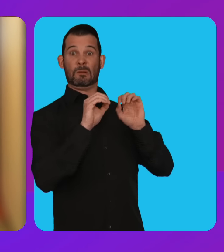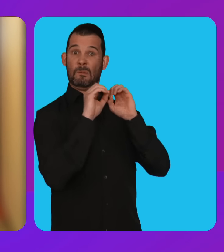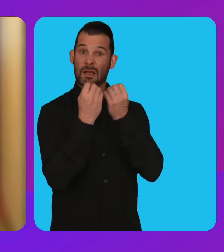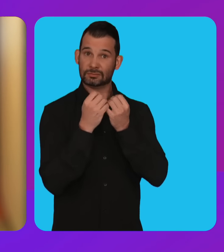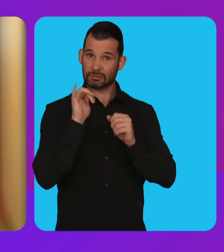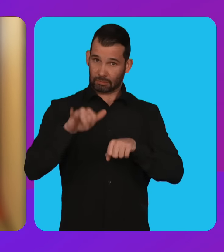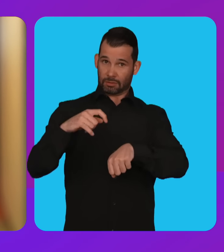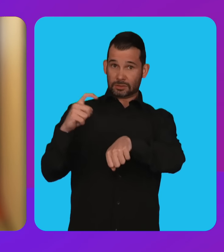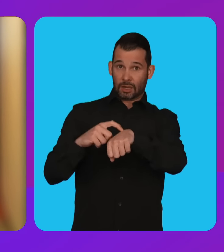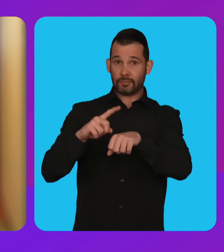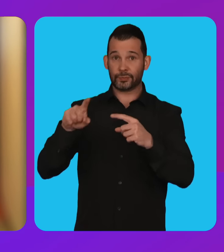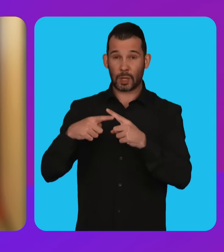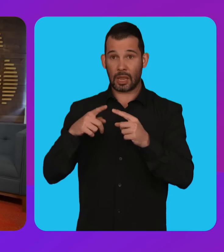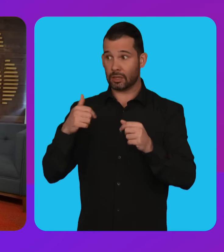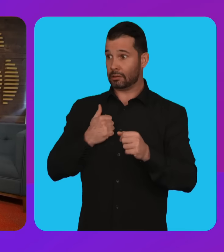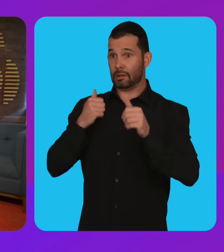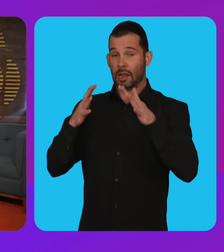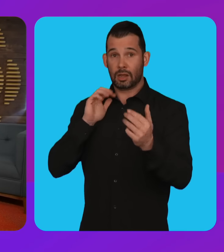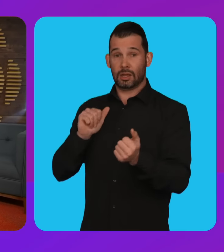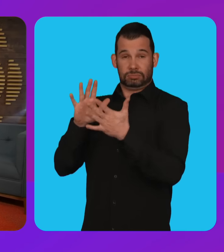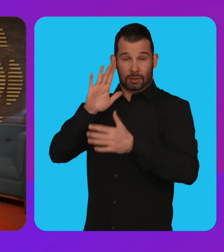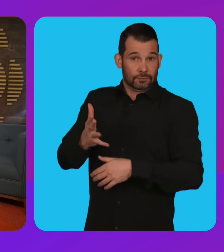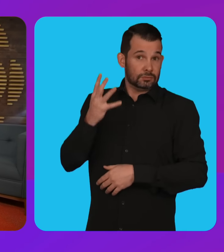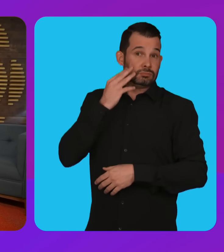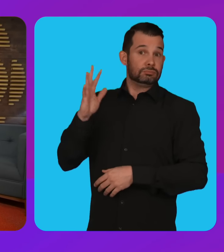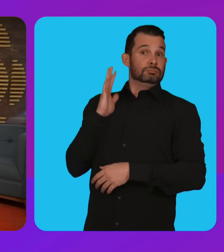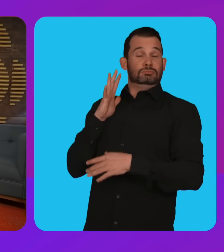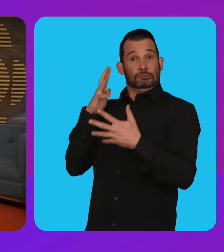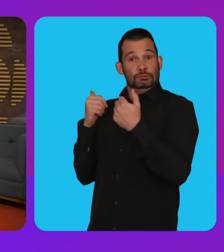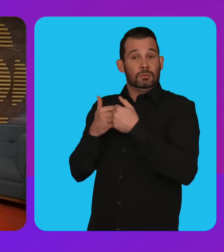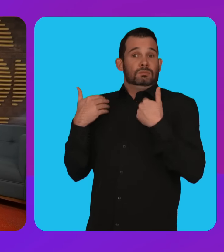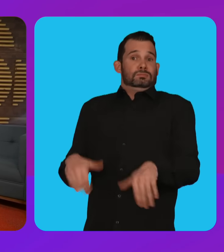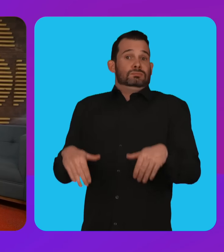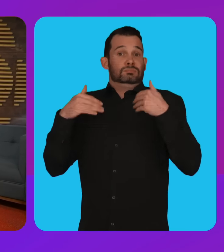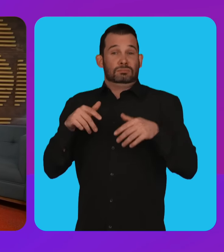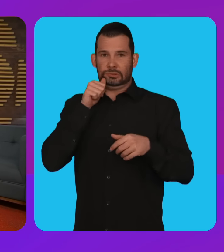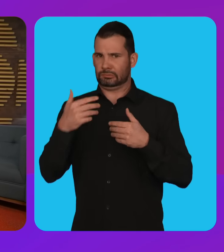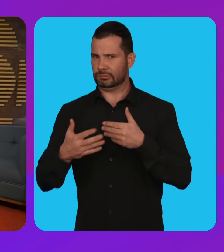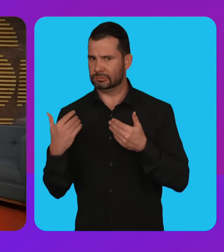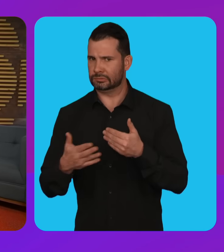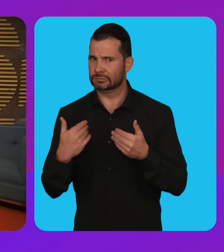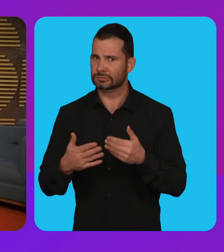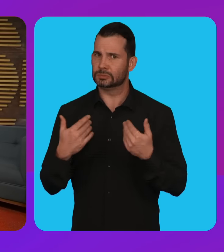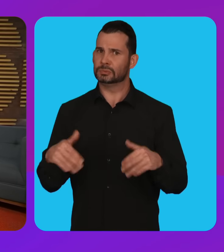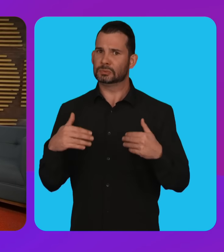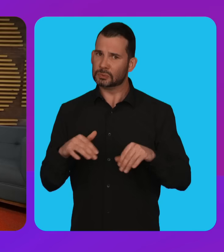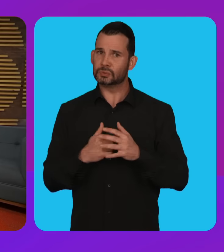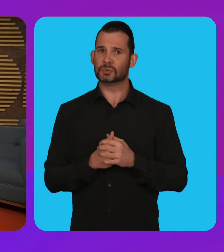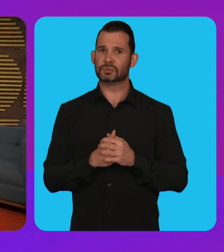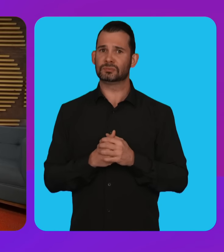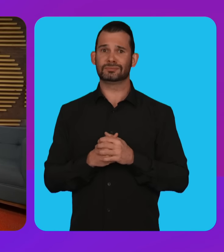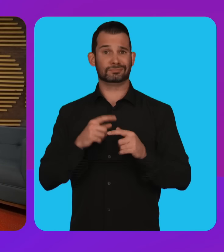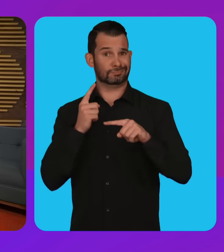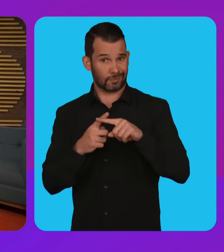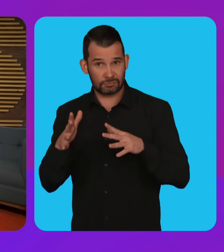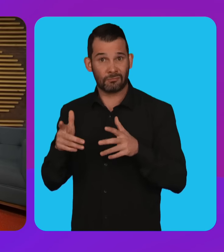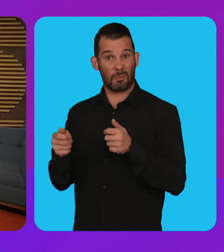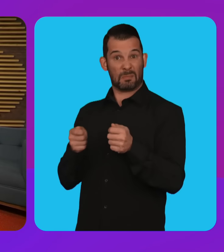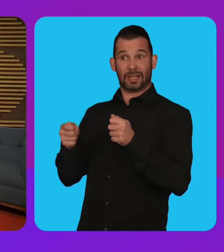Leading an organization at a time when Canadians faced unprecedented challenges